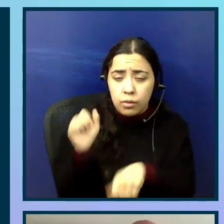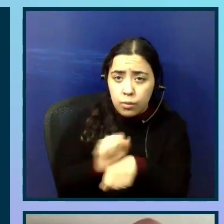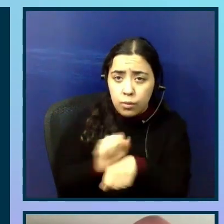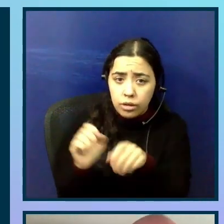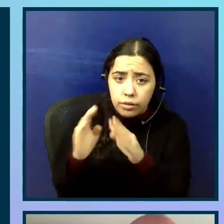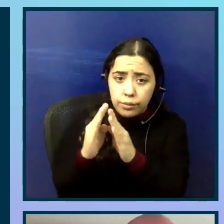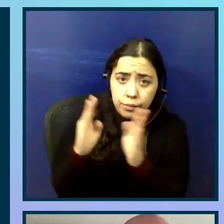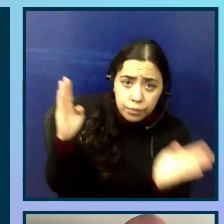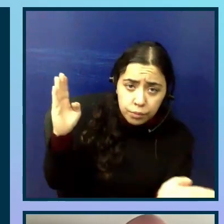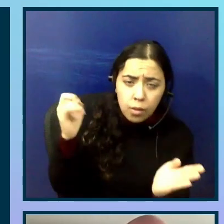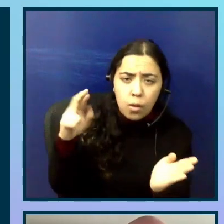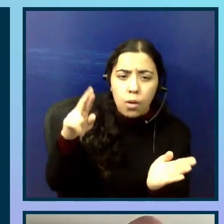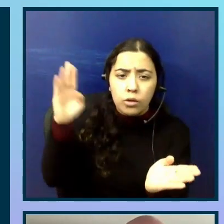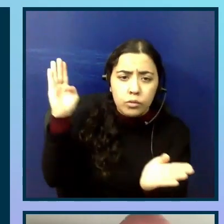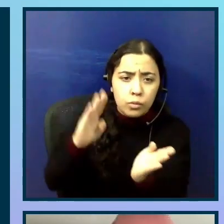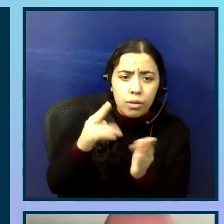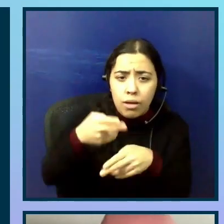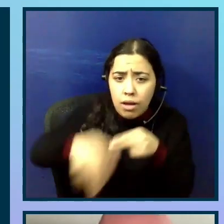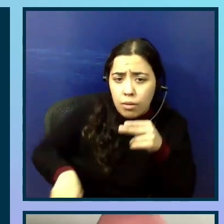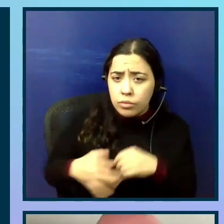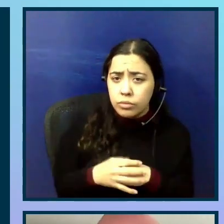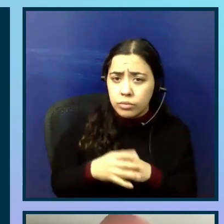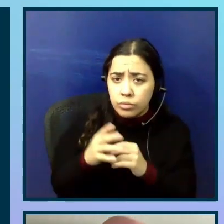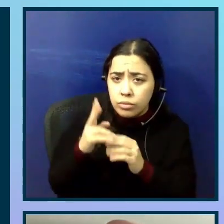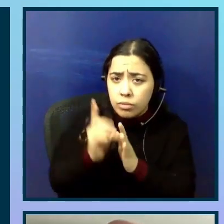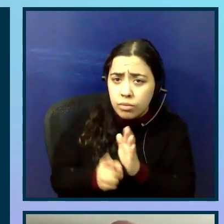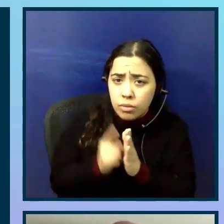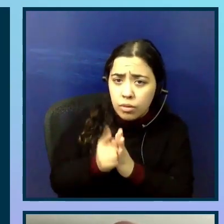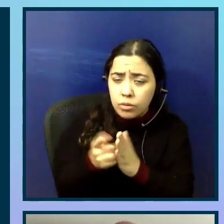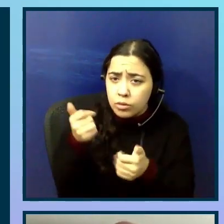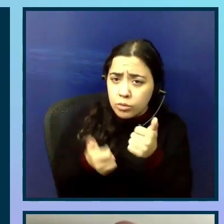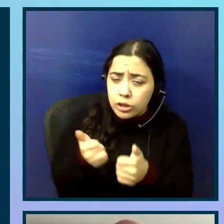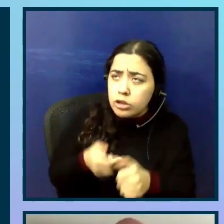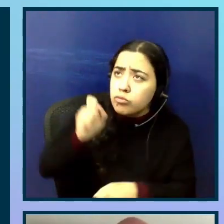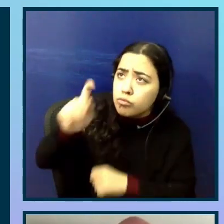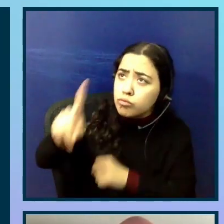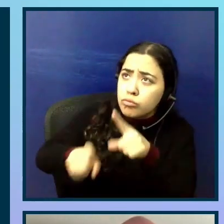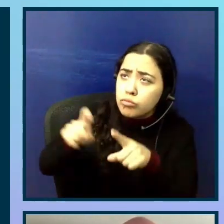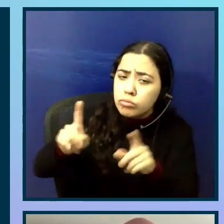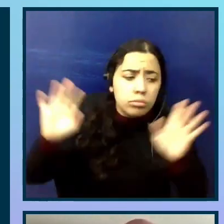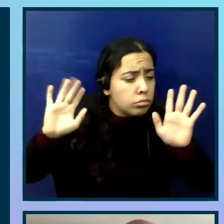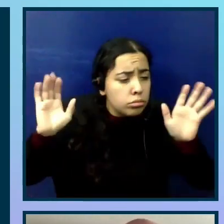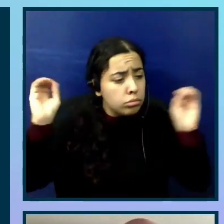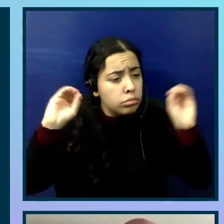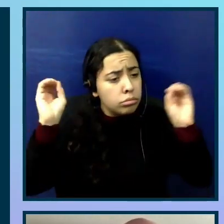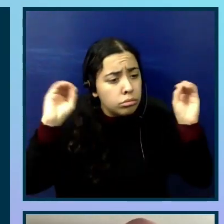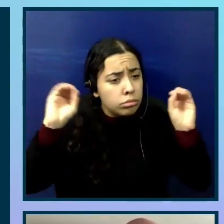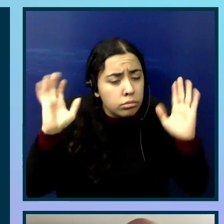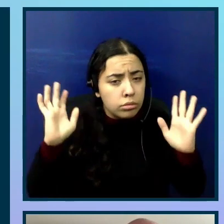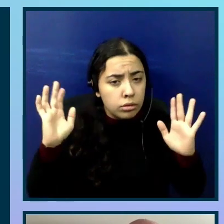And when you ask people in management, they go, "No way, none of those things." The problem is if people are impeded by design,